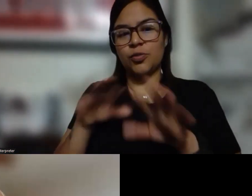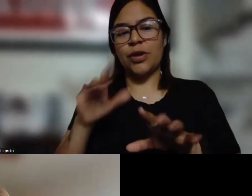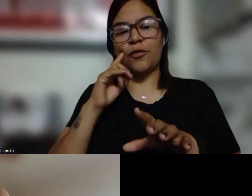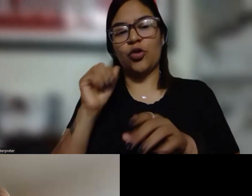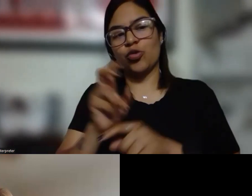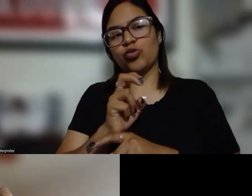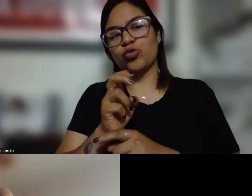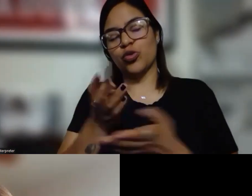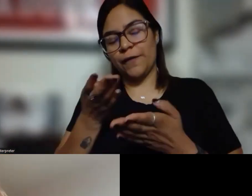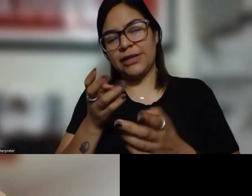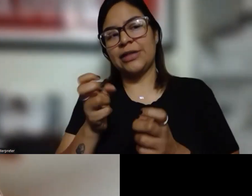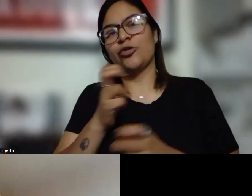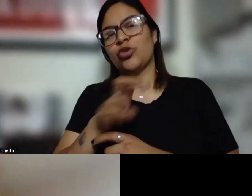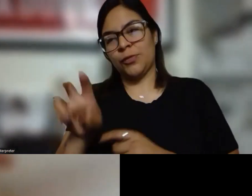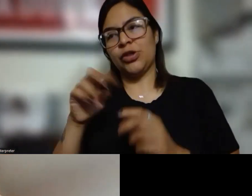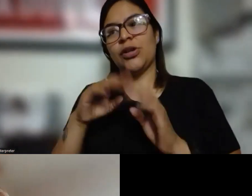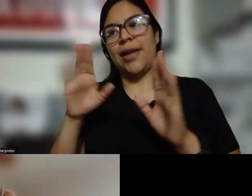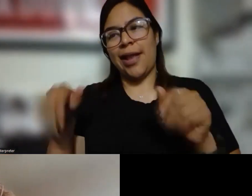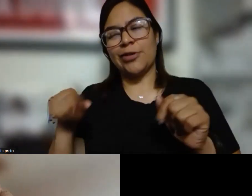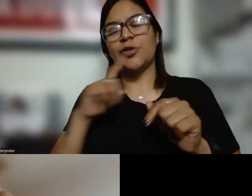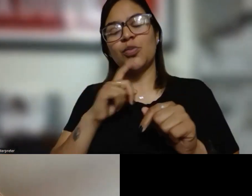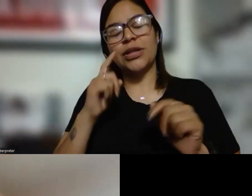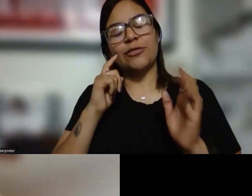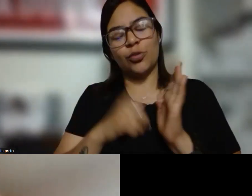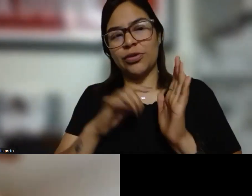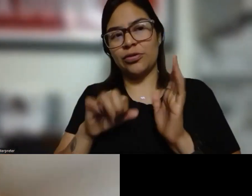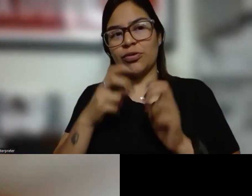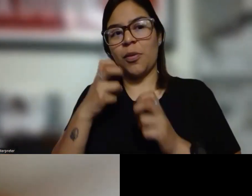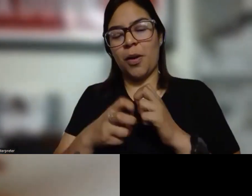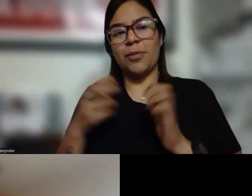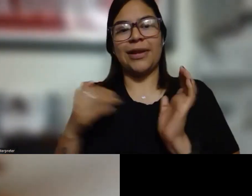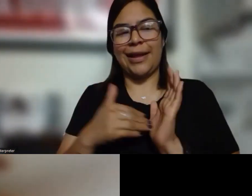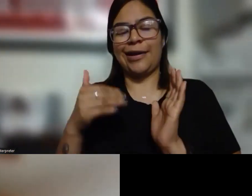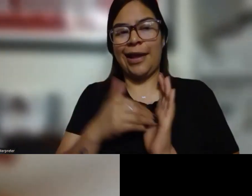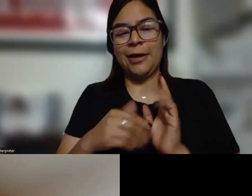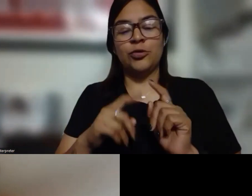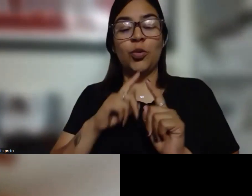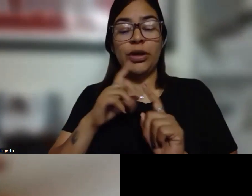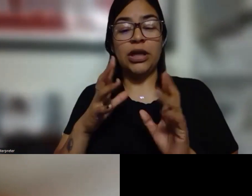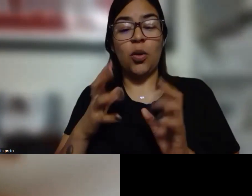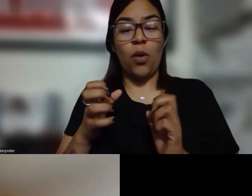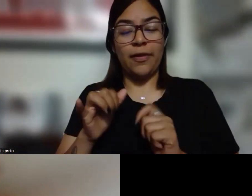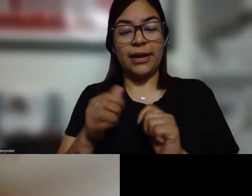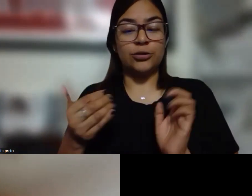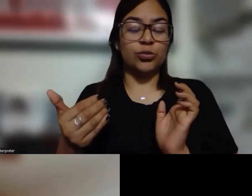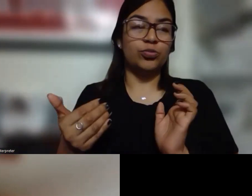we all see these same issues coming forward so uh eventually we'd like to um create something